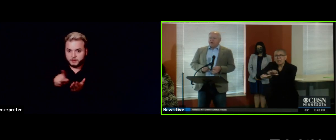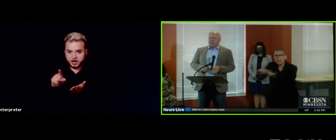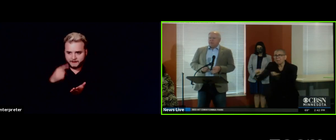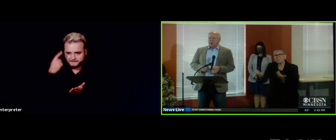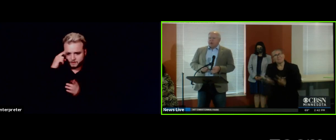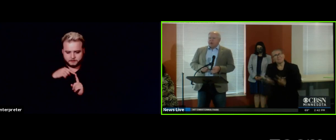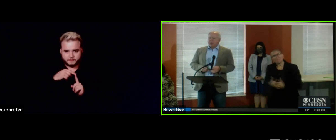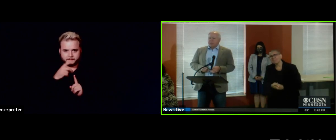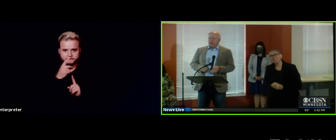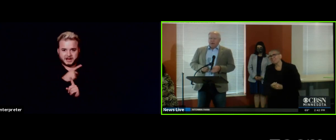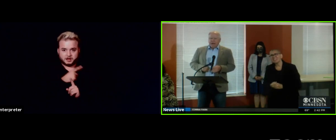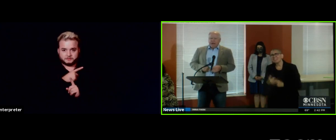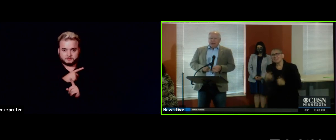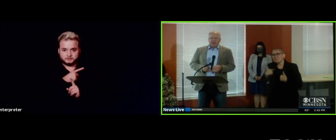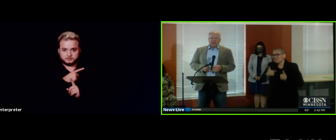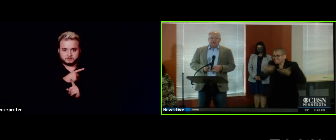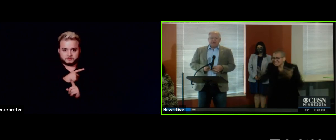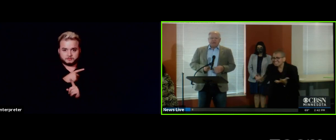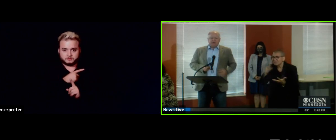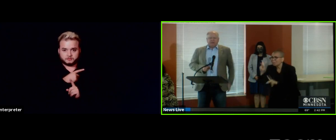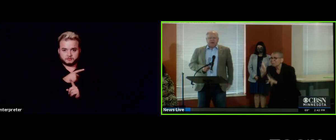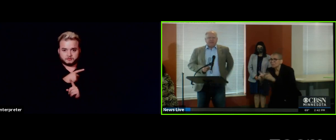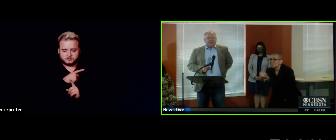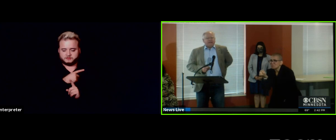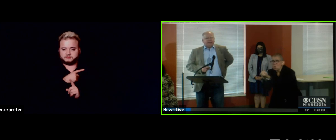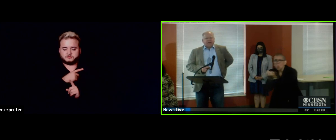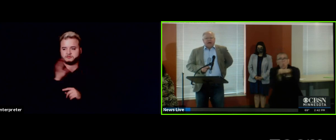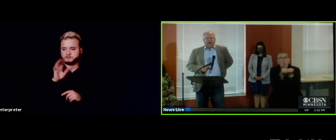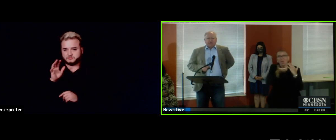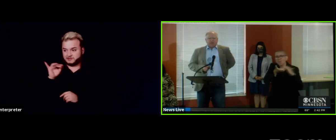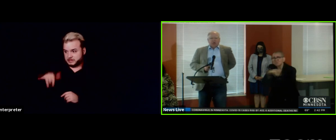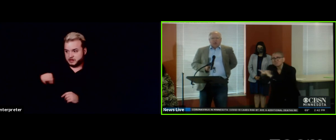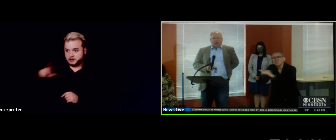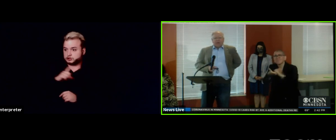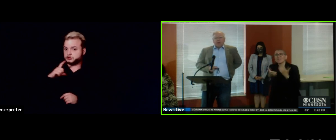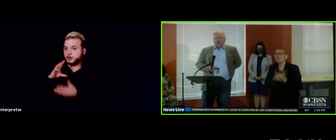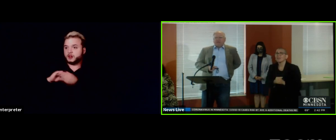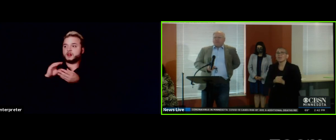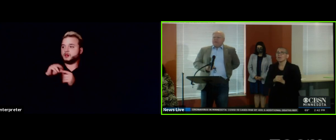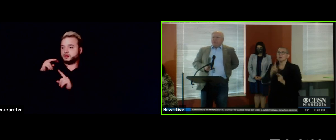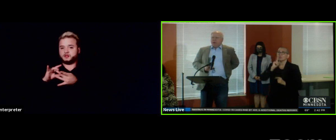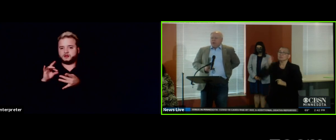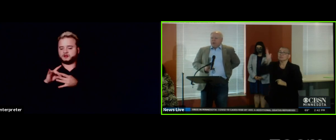for one another. It used to drive me nuts in Congress when I would watch people members